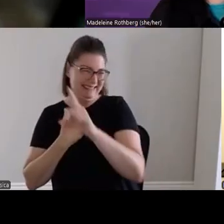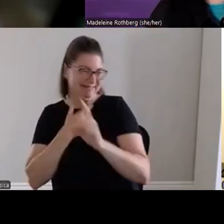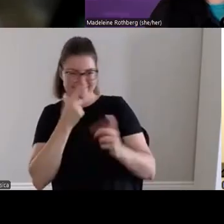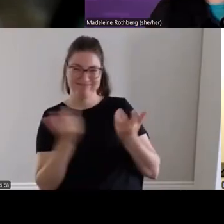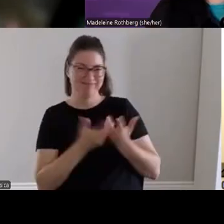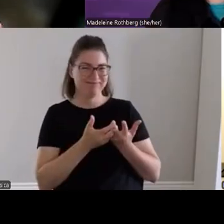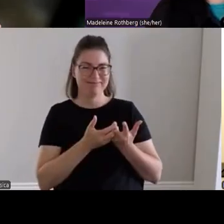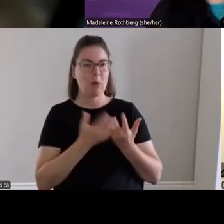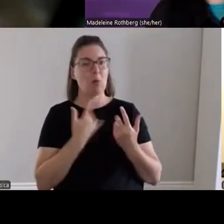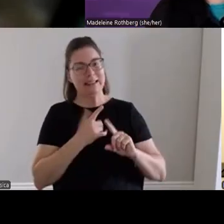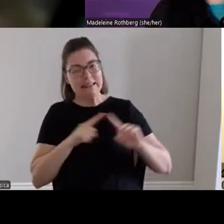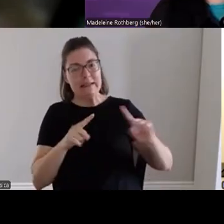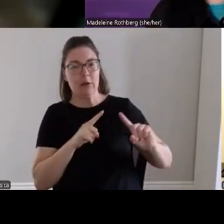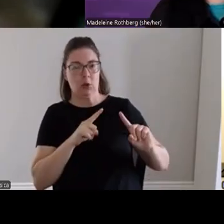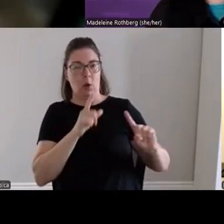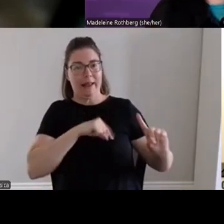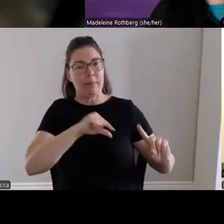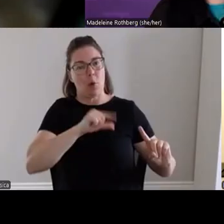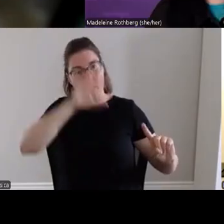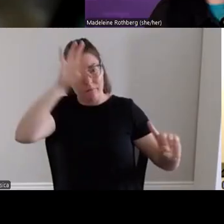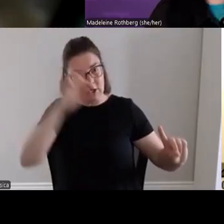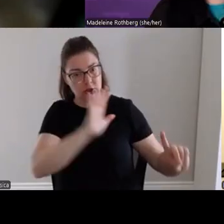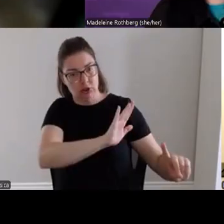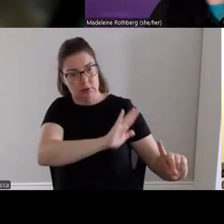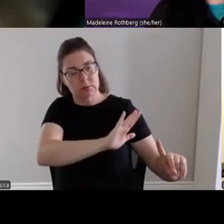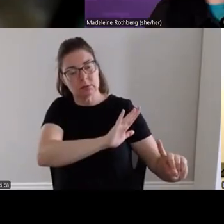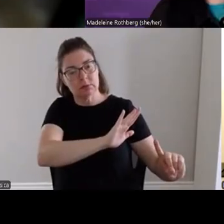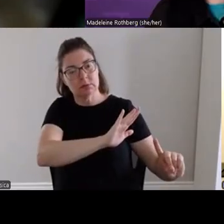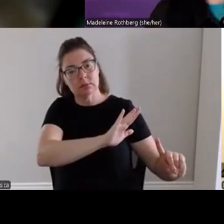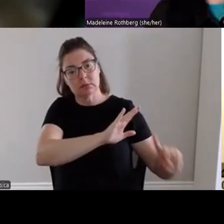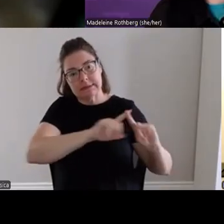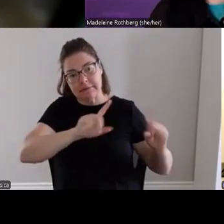We want to make our own version that has slightly different, um, translations.”